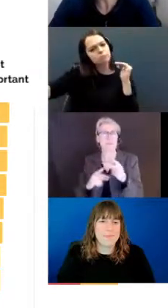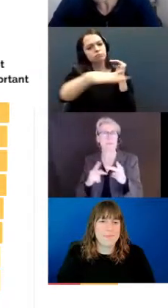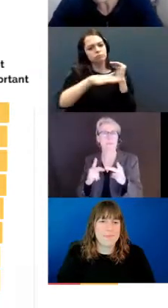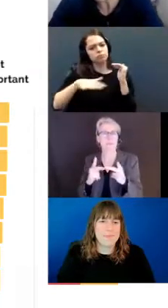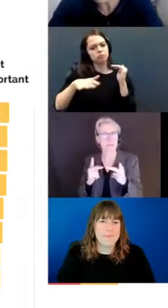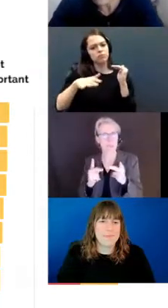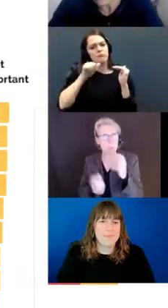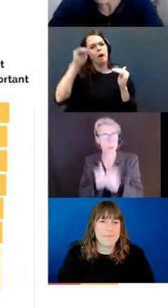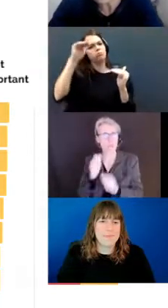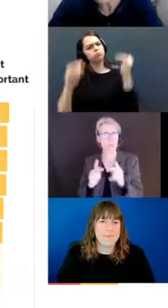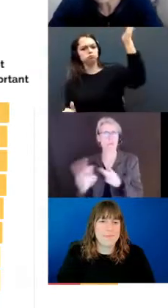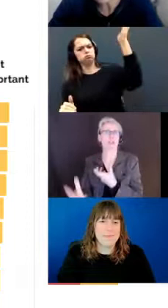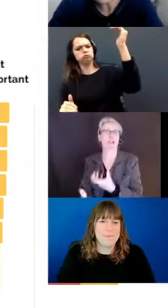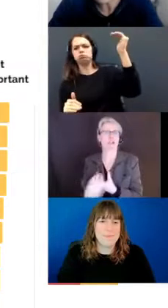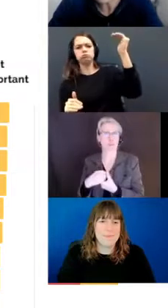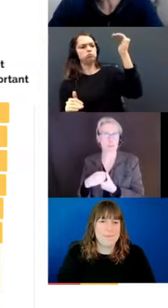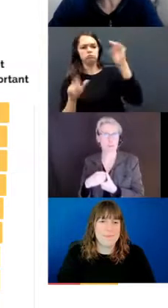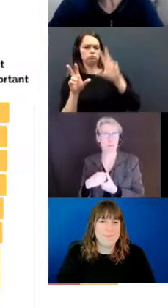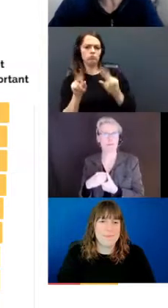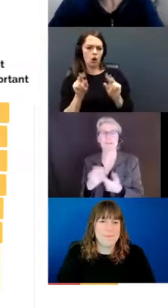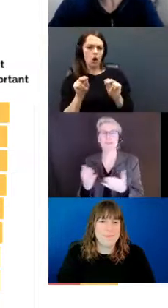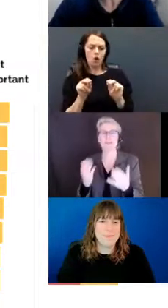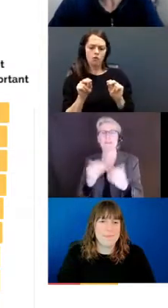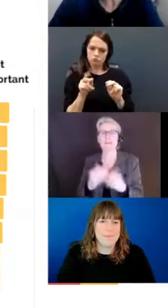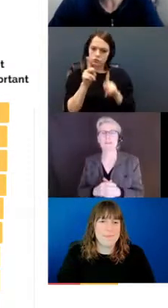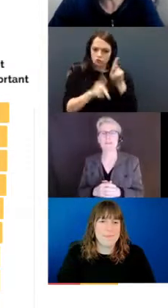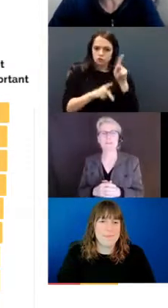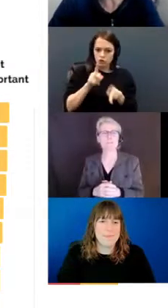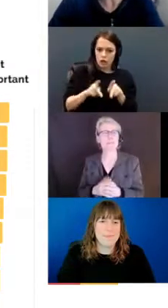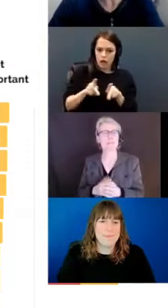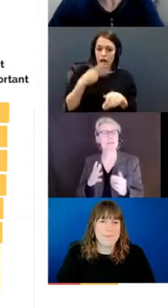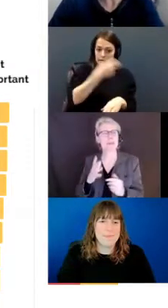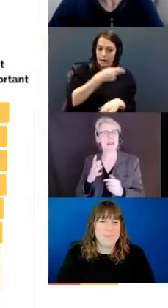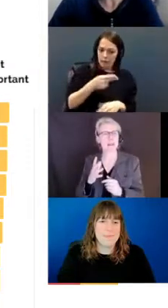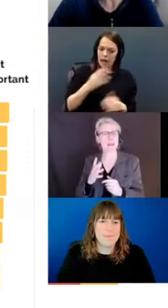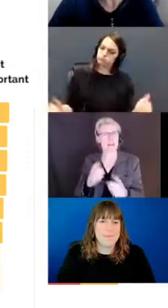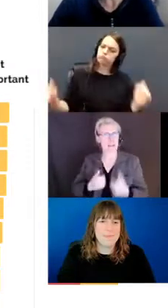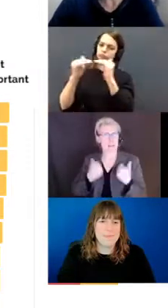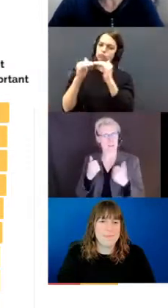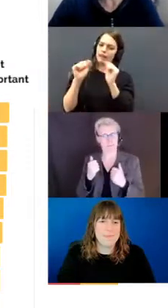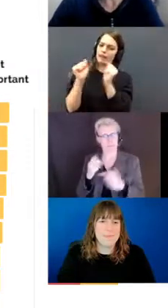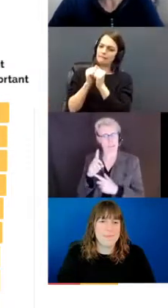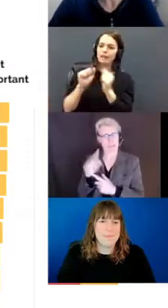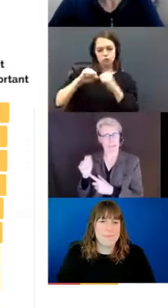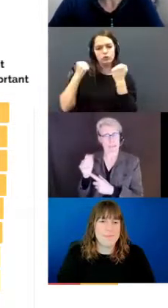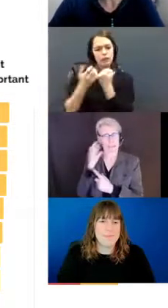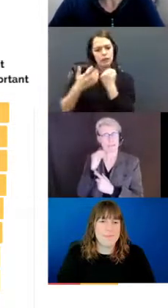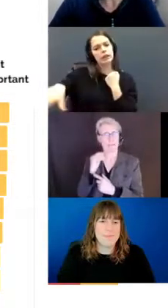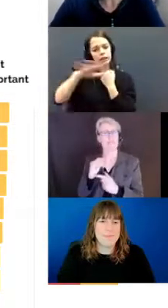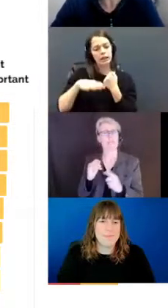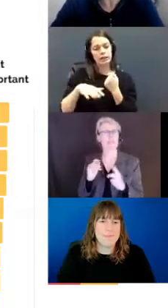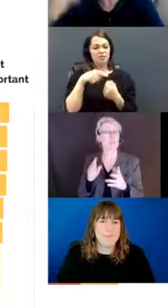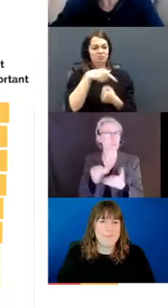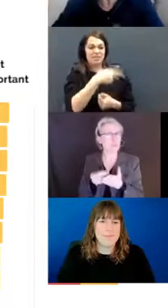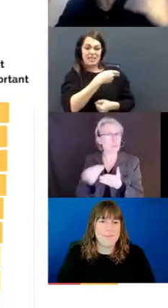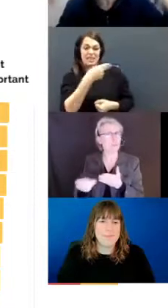extra costs that come with being with having a disability you know there's so many small